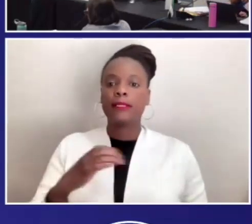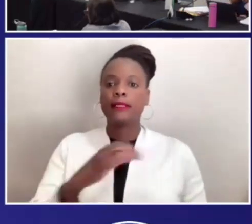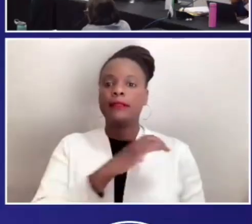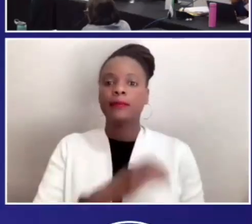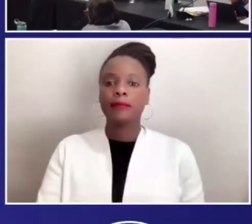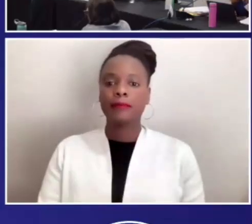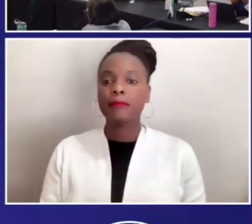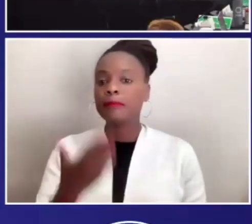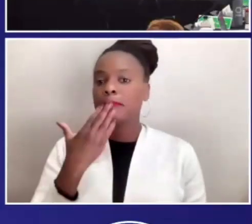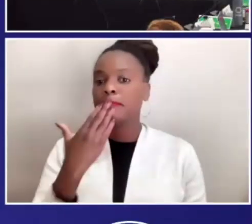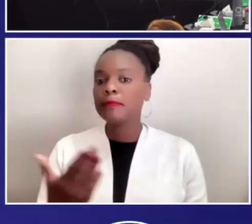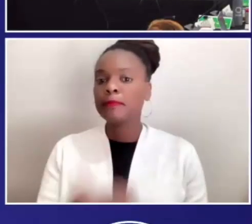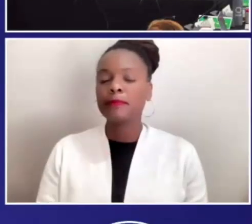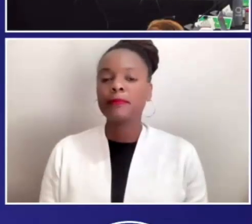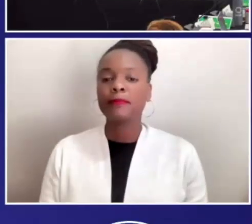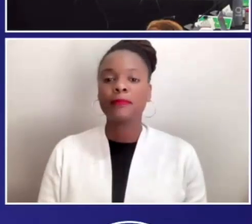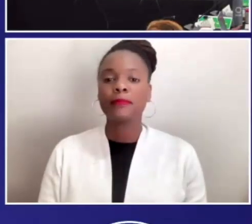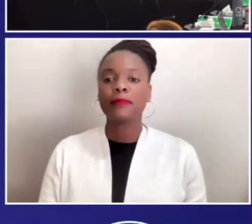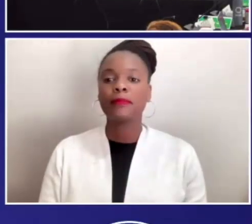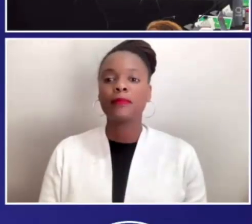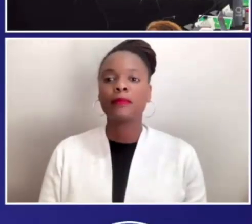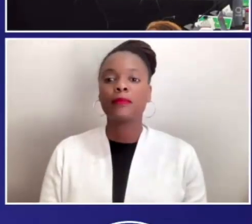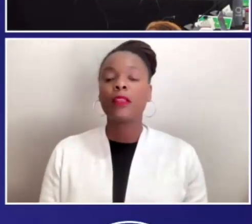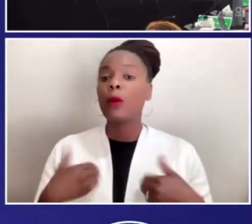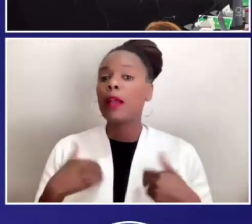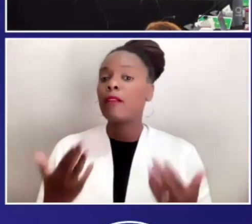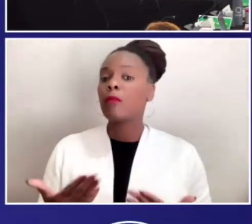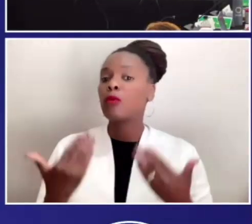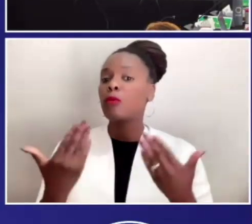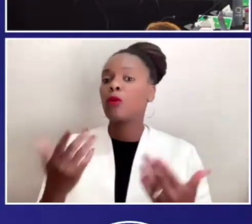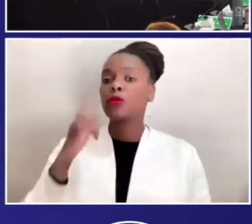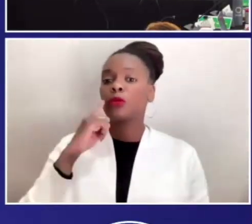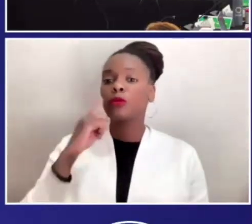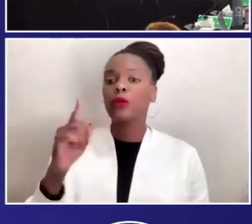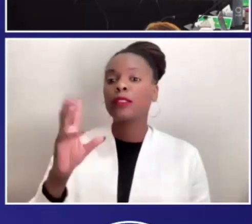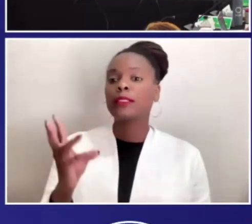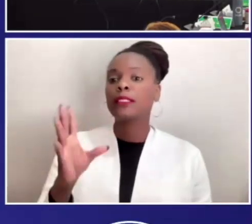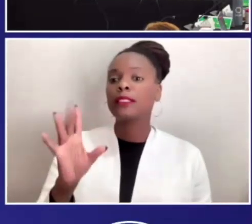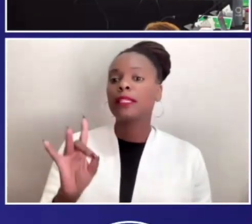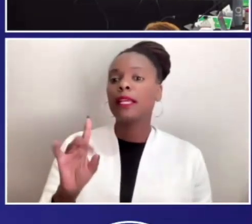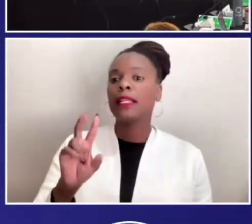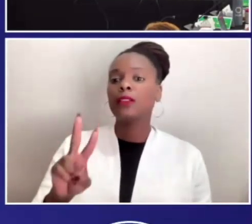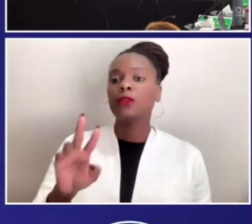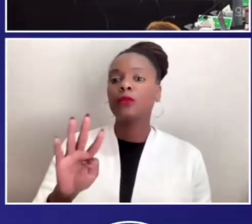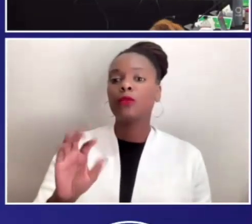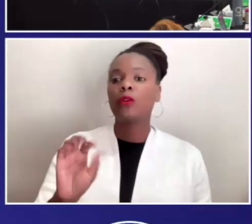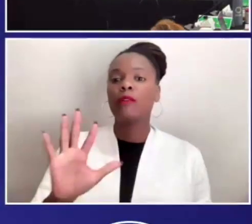So we have a proposal for 682.405(b)(1)(3).